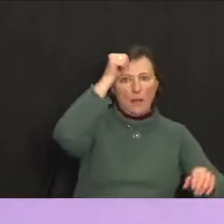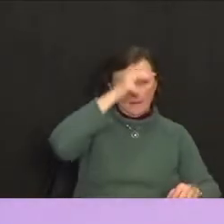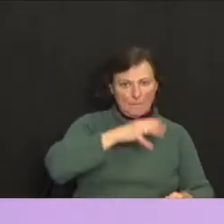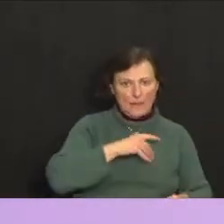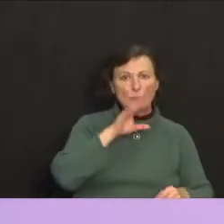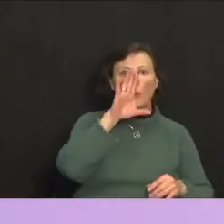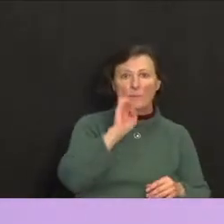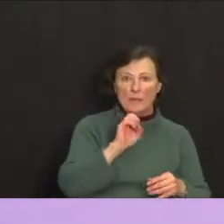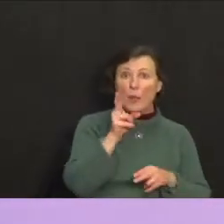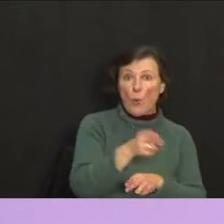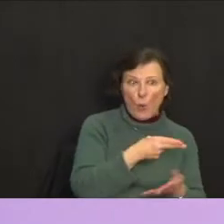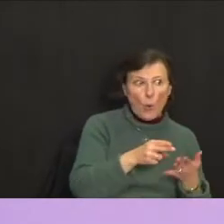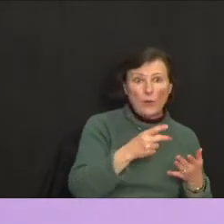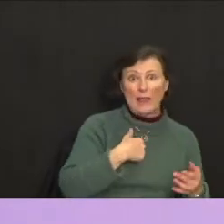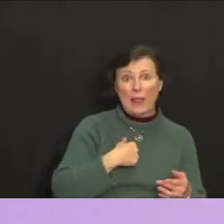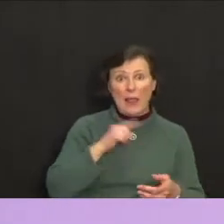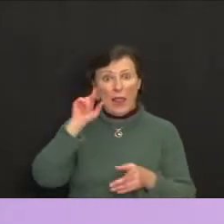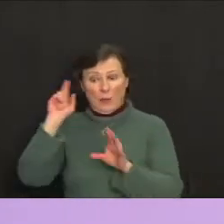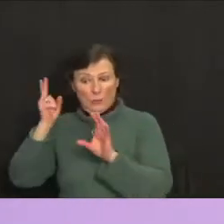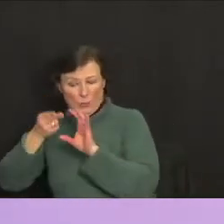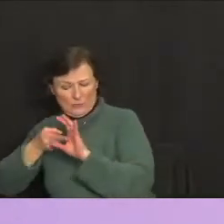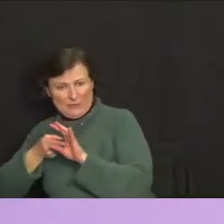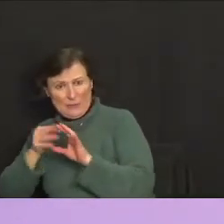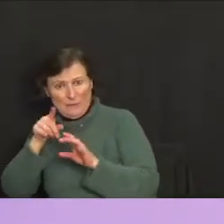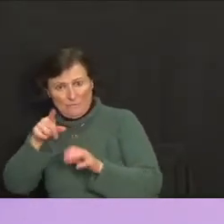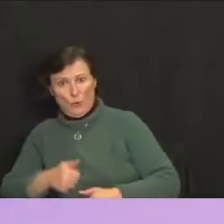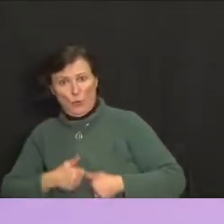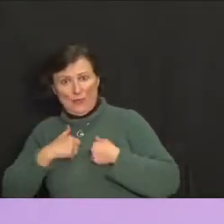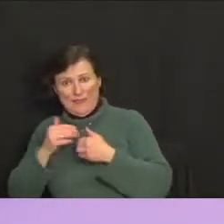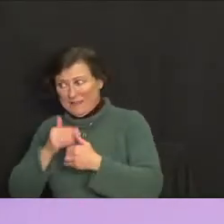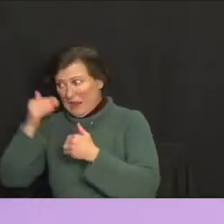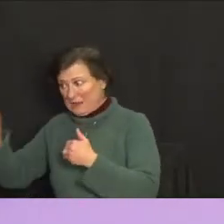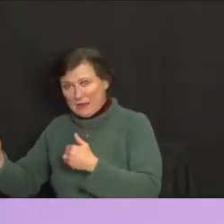do I dare go to sleep when you live next door in a house full of knives and scissors?